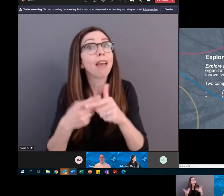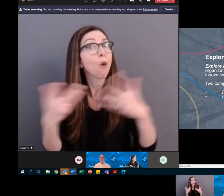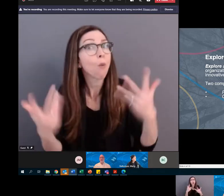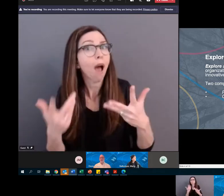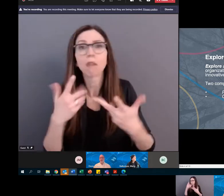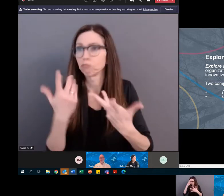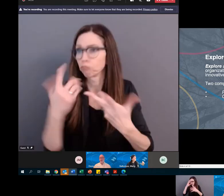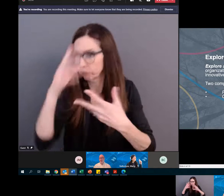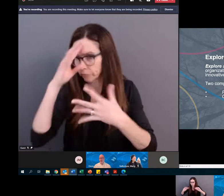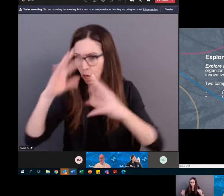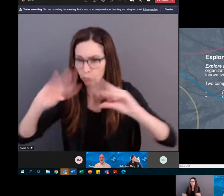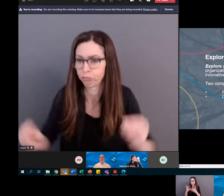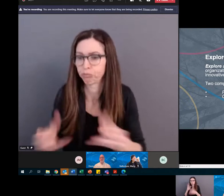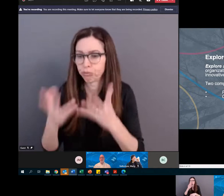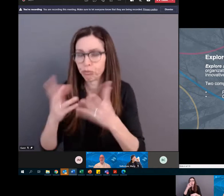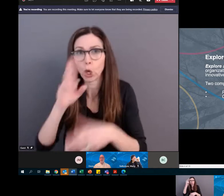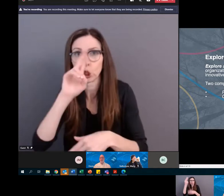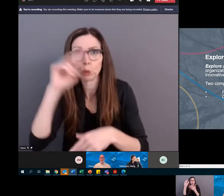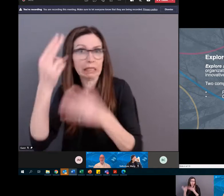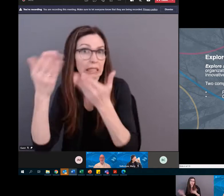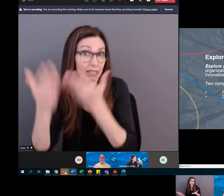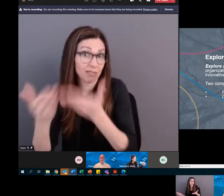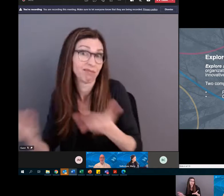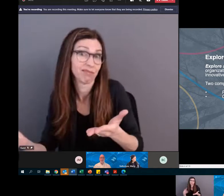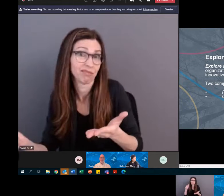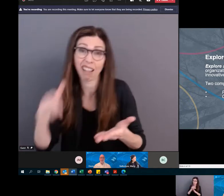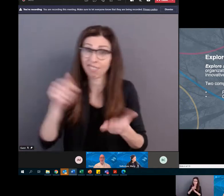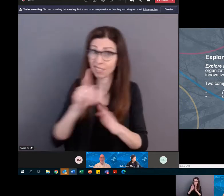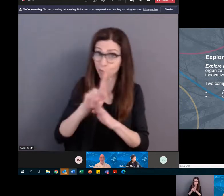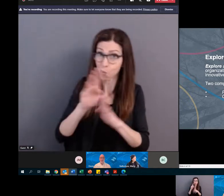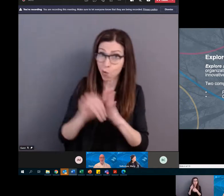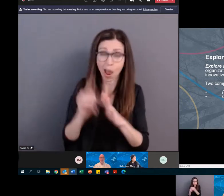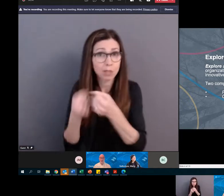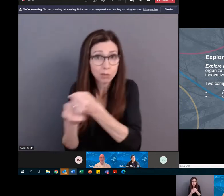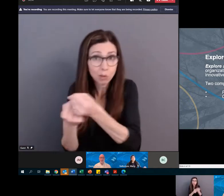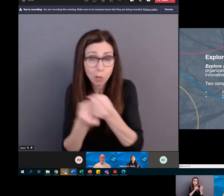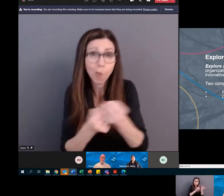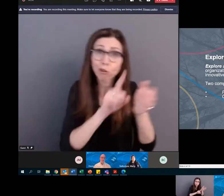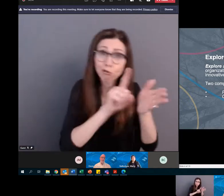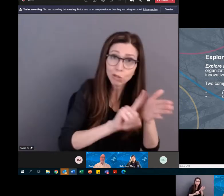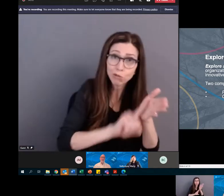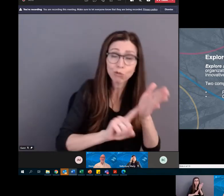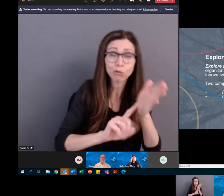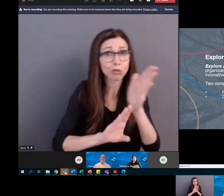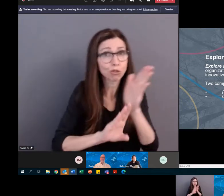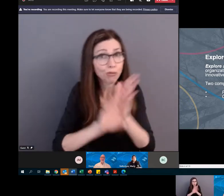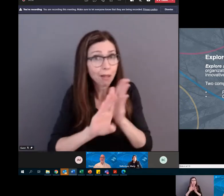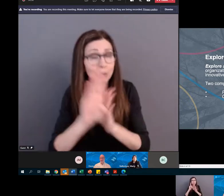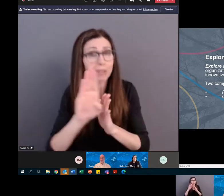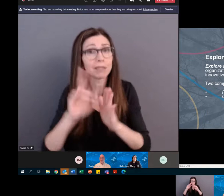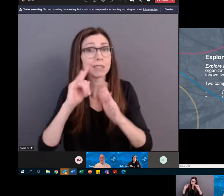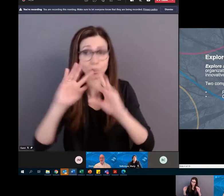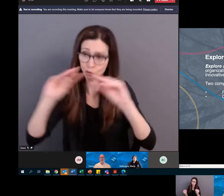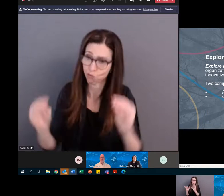Explore and Create supports the research, development, creation and production of work